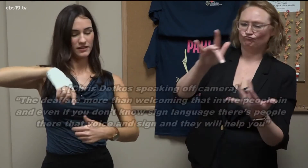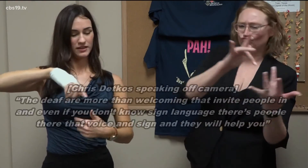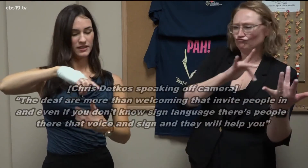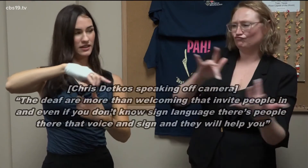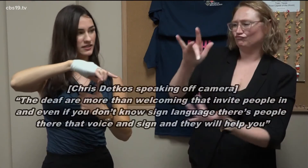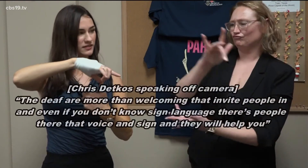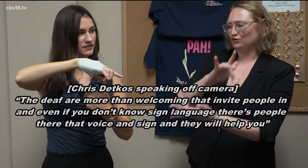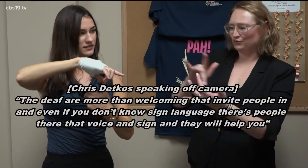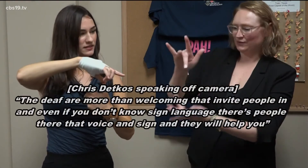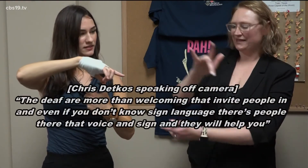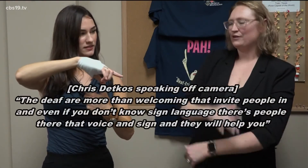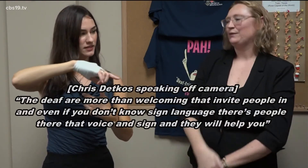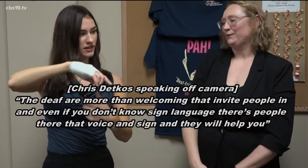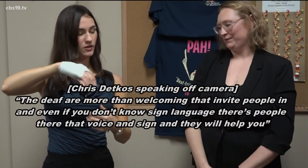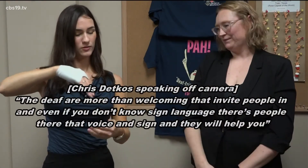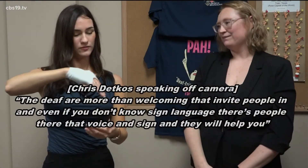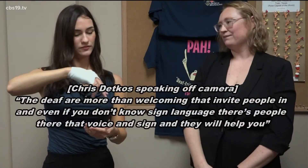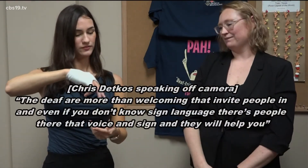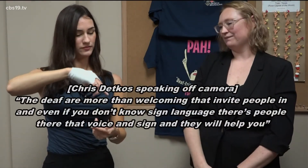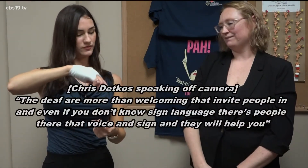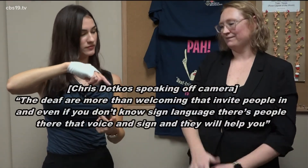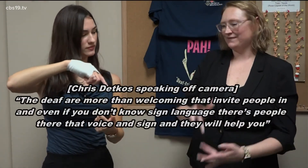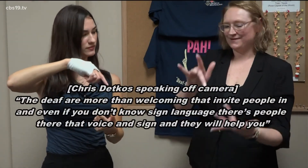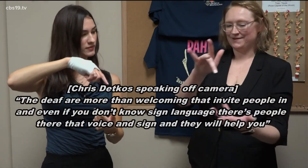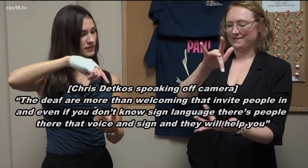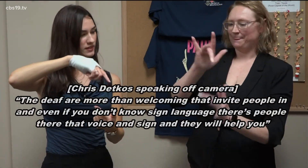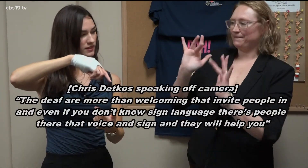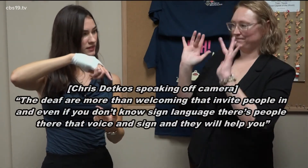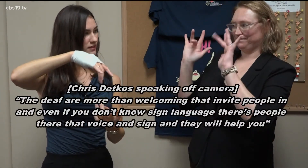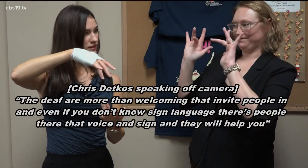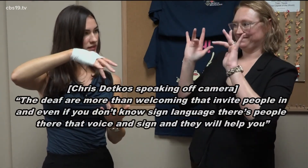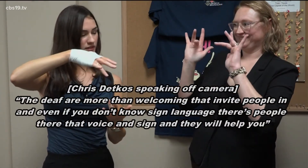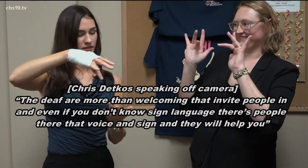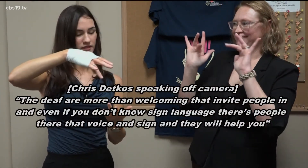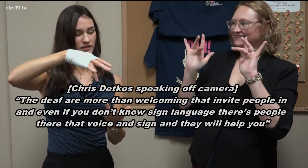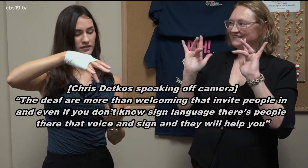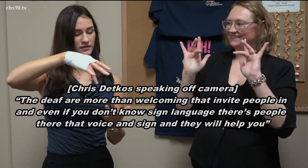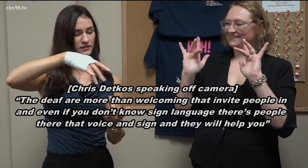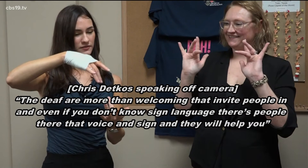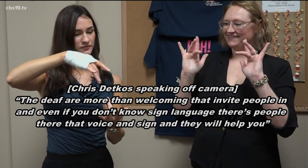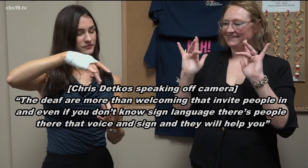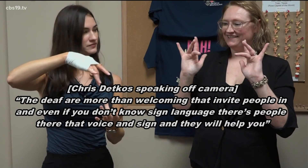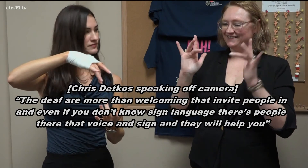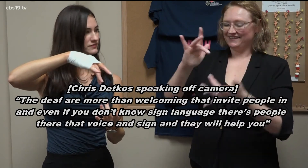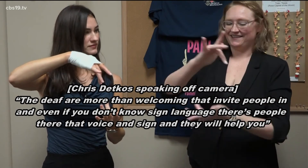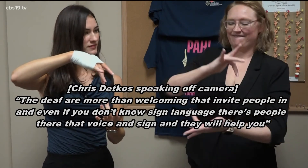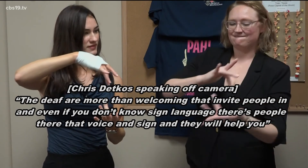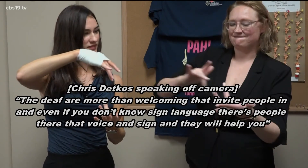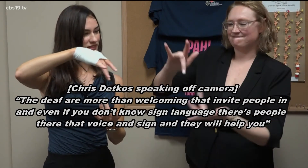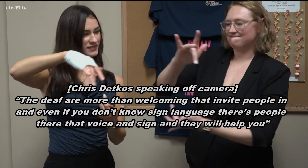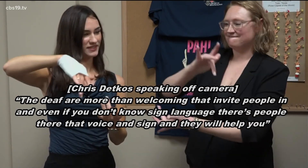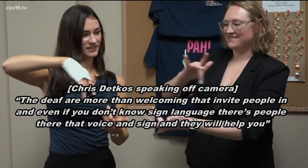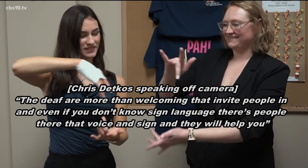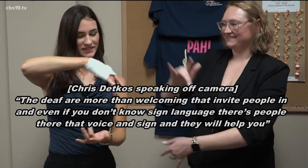deaf are more than welcoming and invite people in, and even if you don't know, sign language. There's always people there.